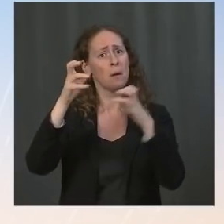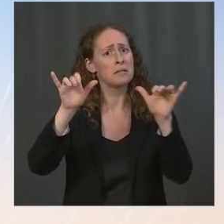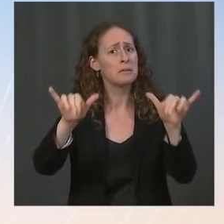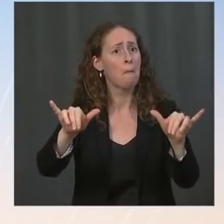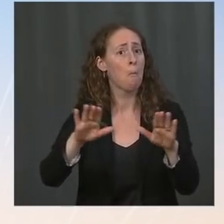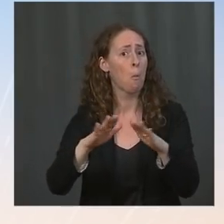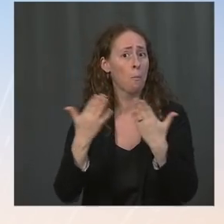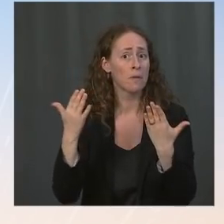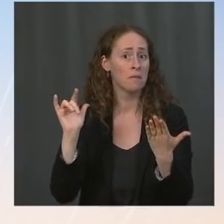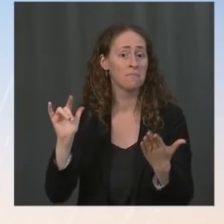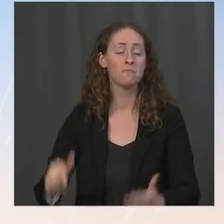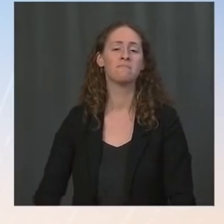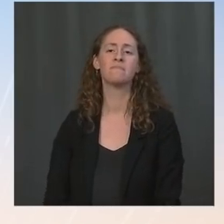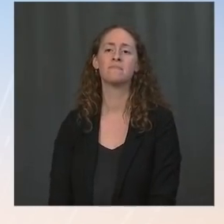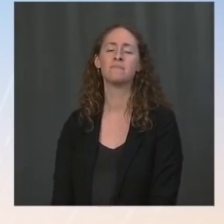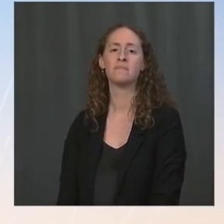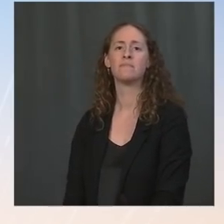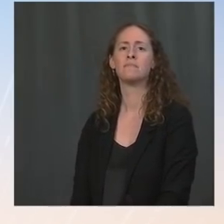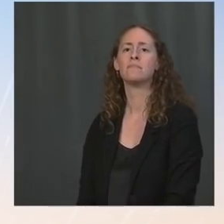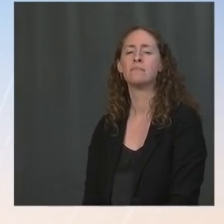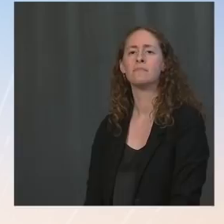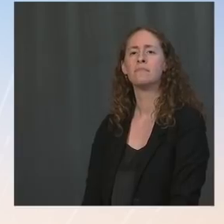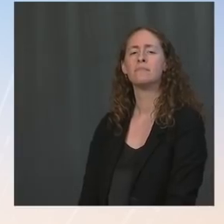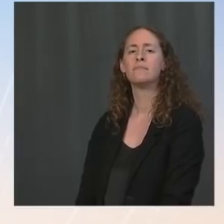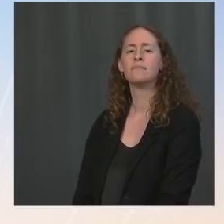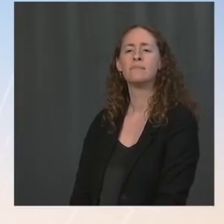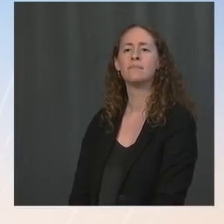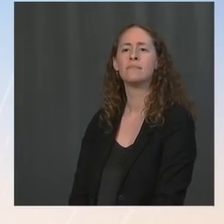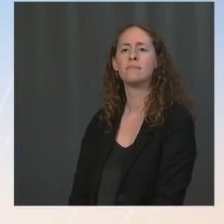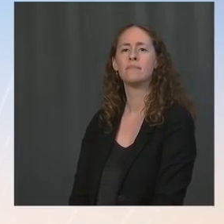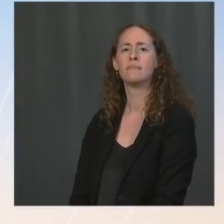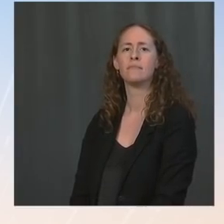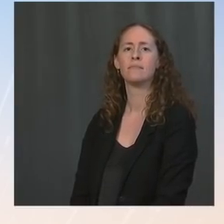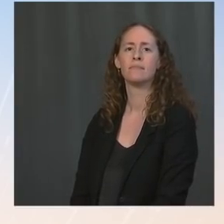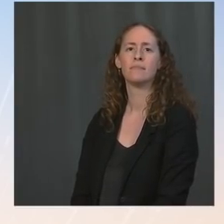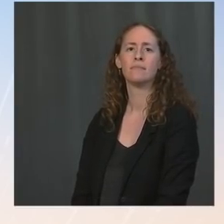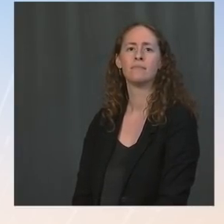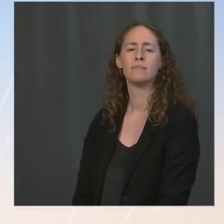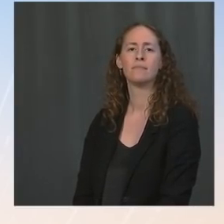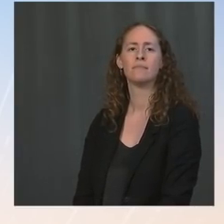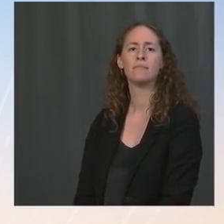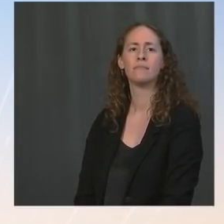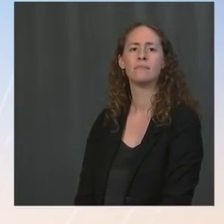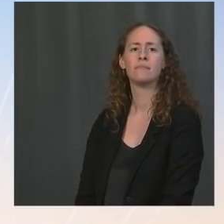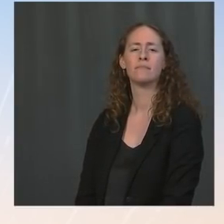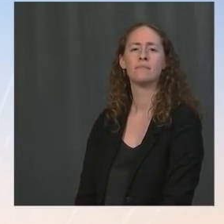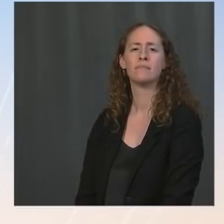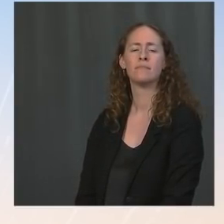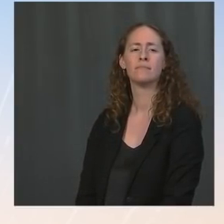because this ongoing conversation with the rest of the world about being able to get people out if they want to leave.